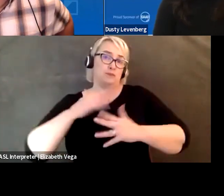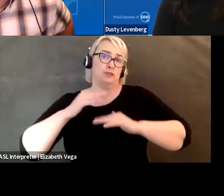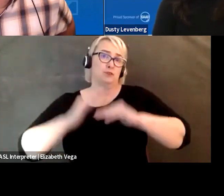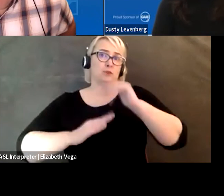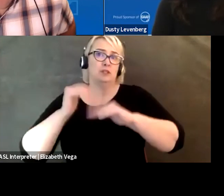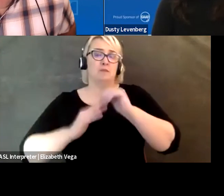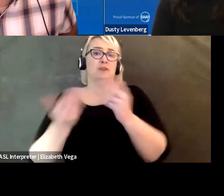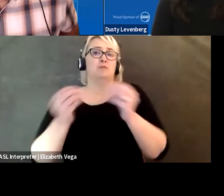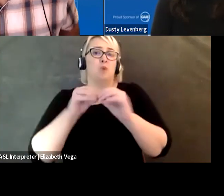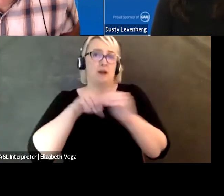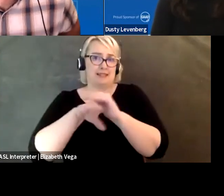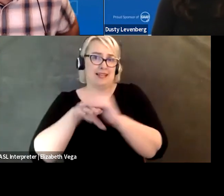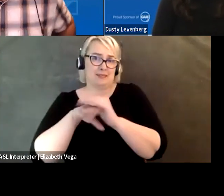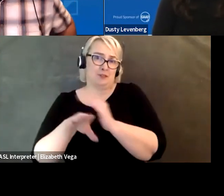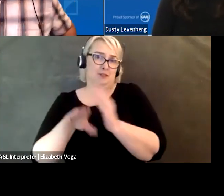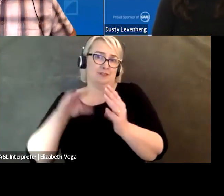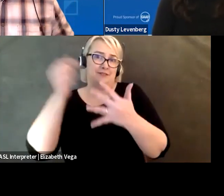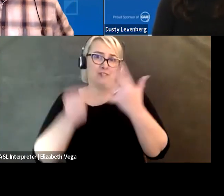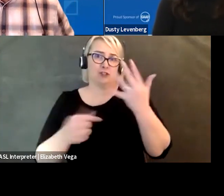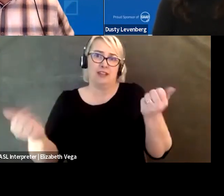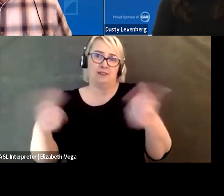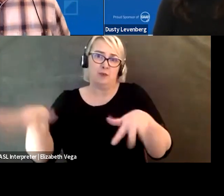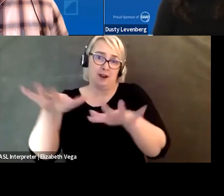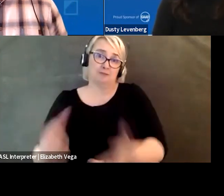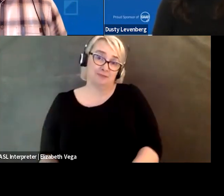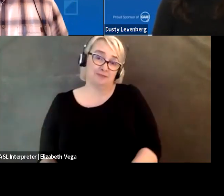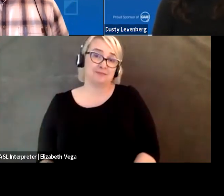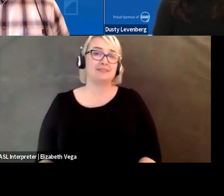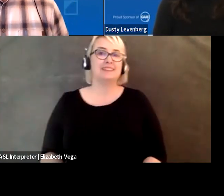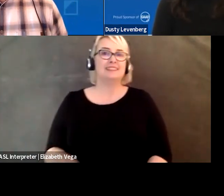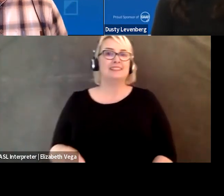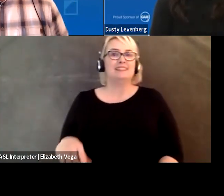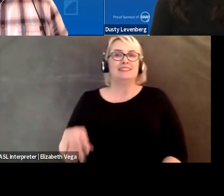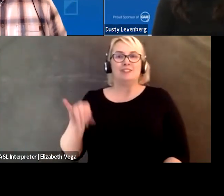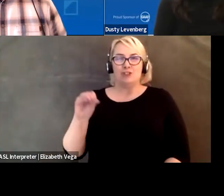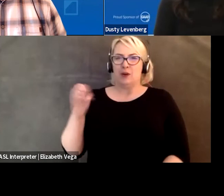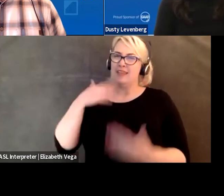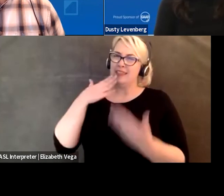I'll add my final thoughts, which are I want to share, because this comes up often.